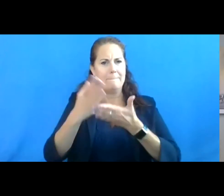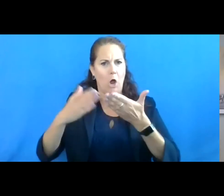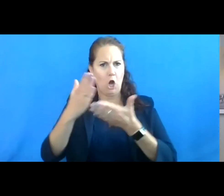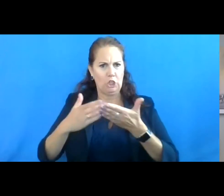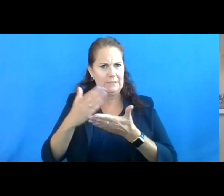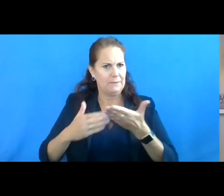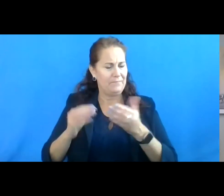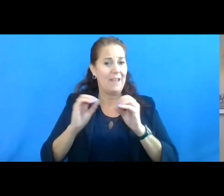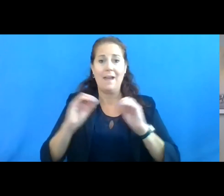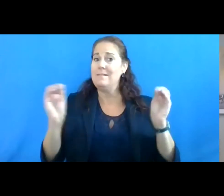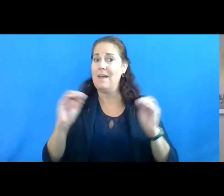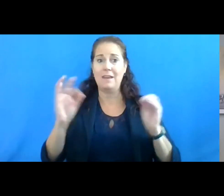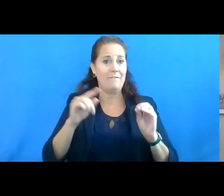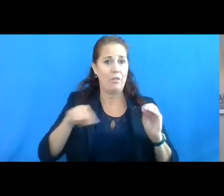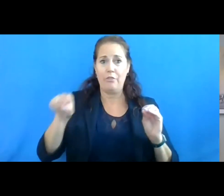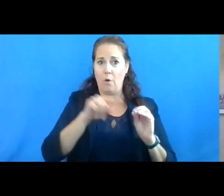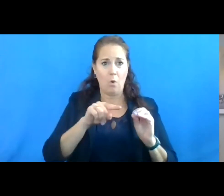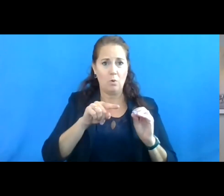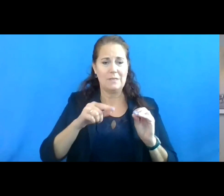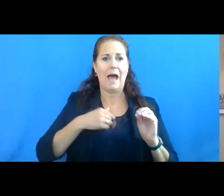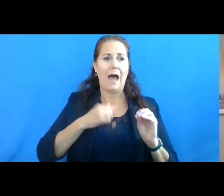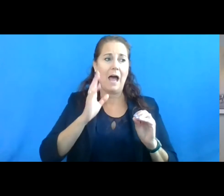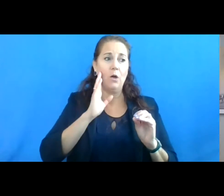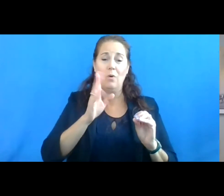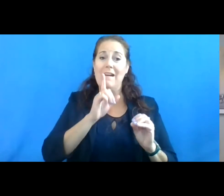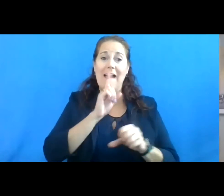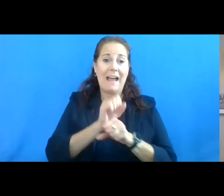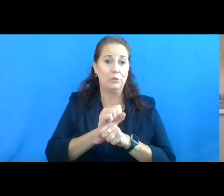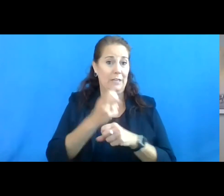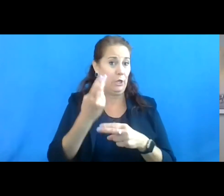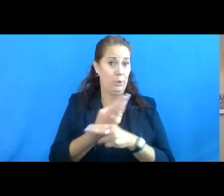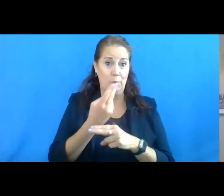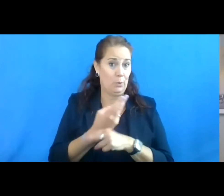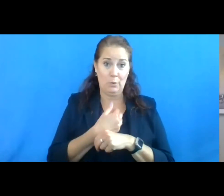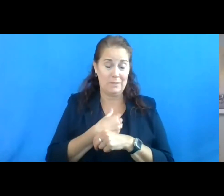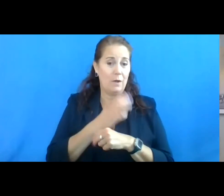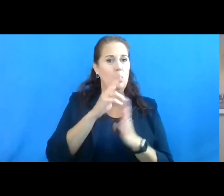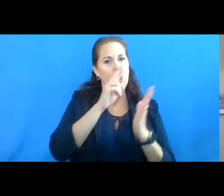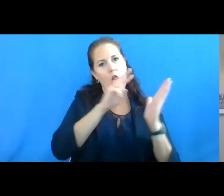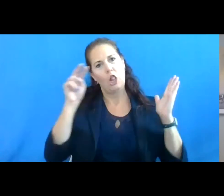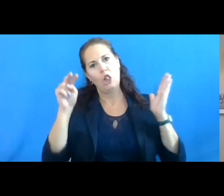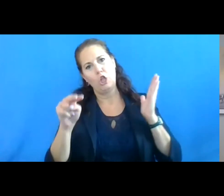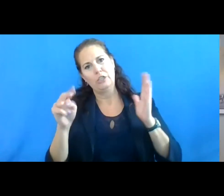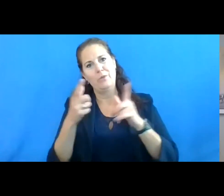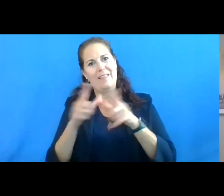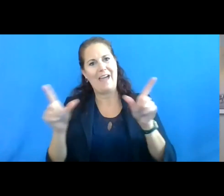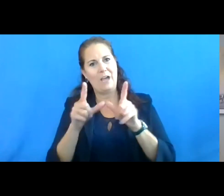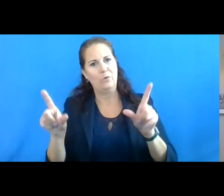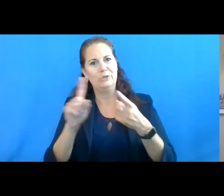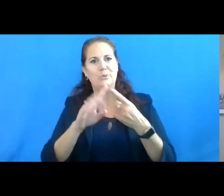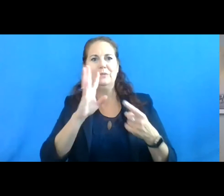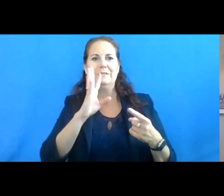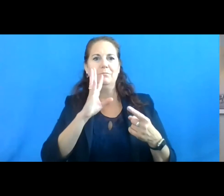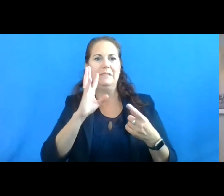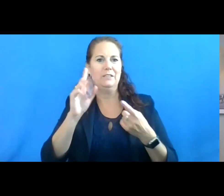None of those I would actually use, I would look to the language to speak to it.